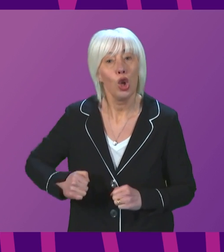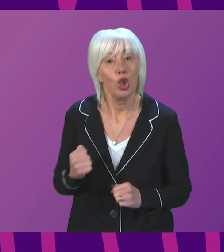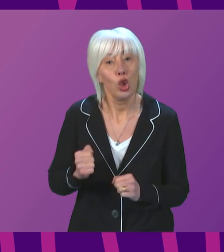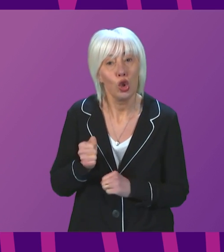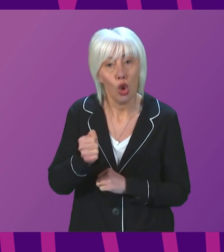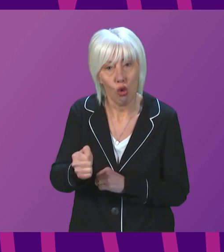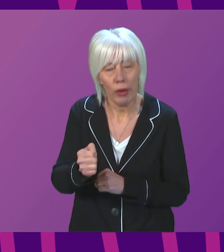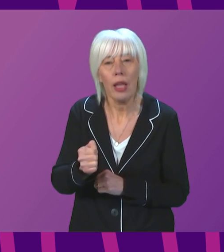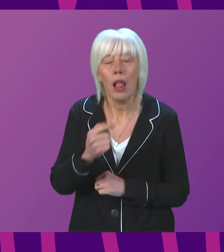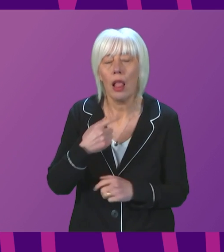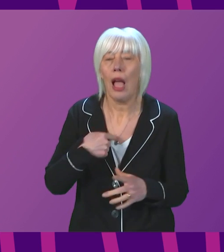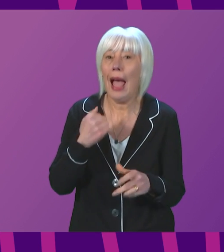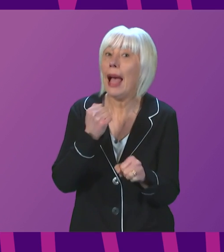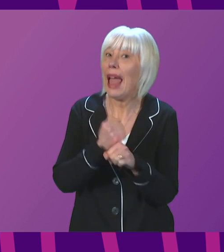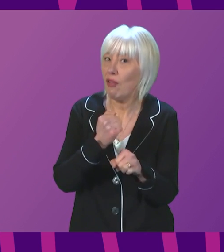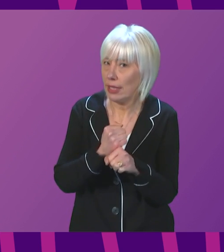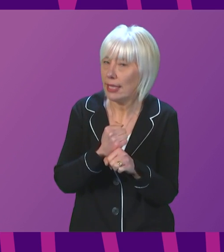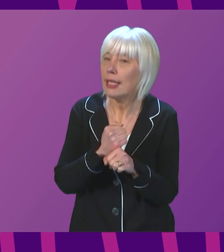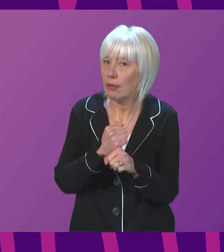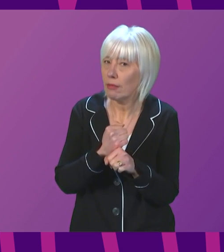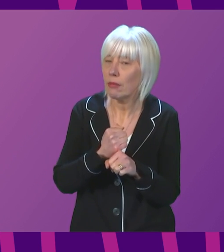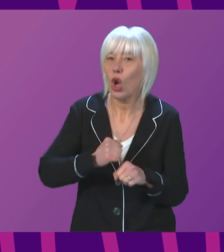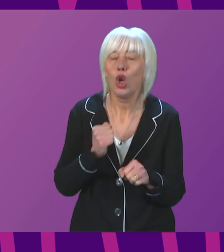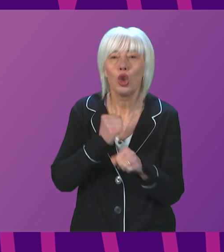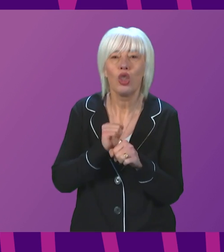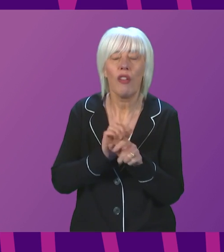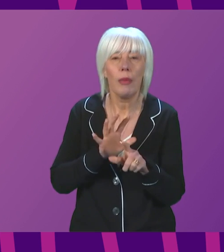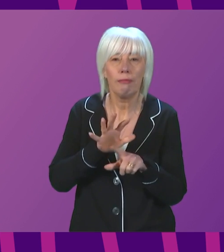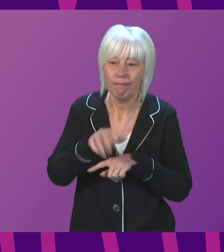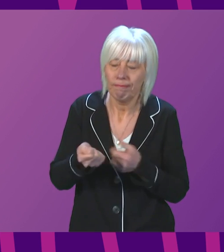What I guarantee is that, when the Scottish Government takes ownership of ScotRail, we